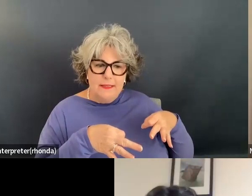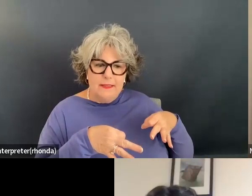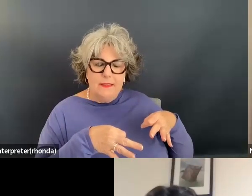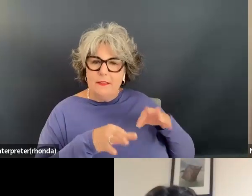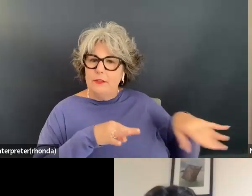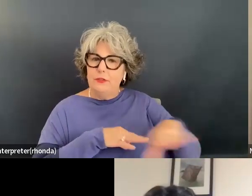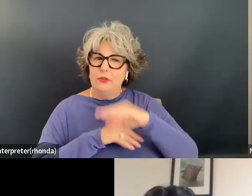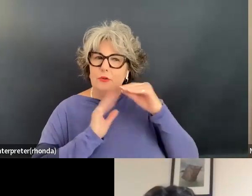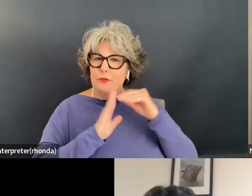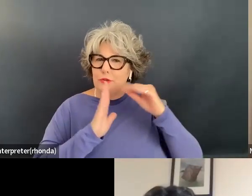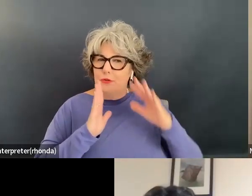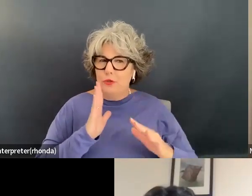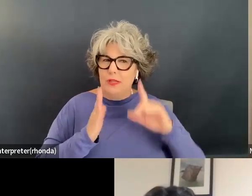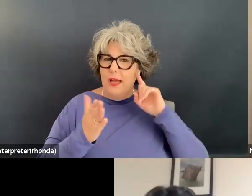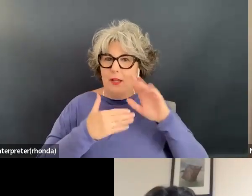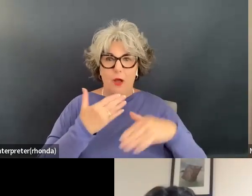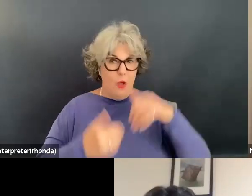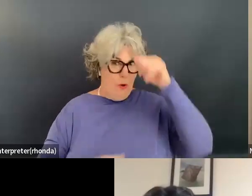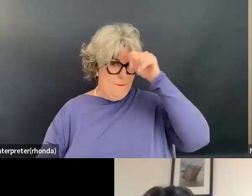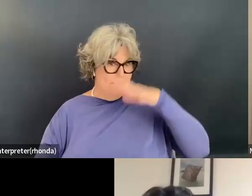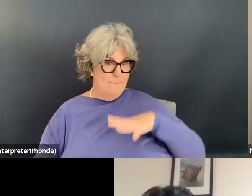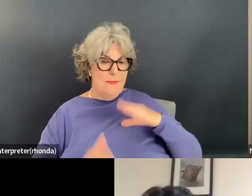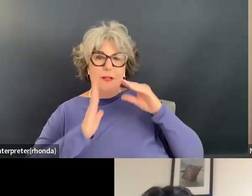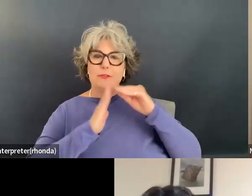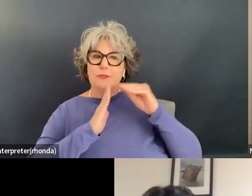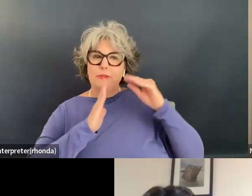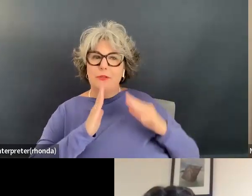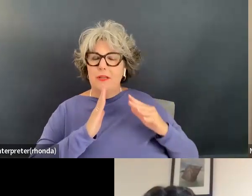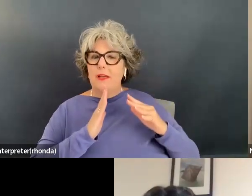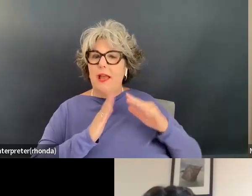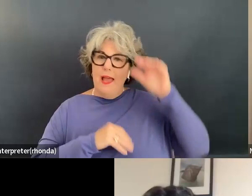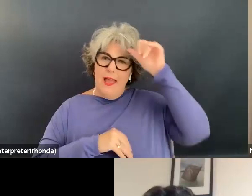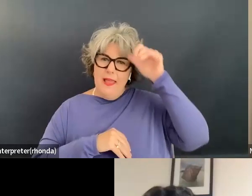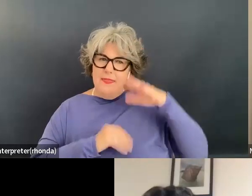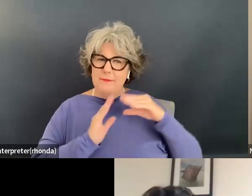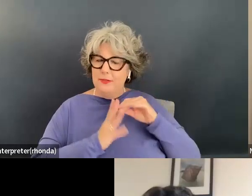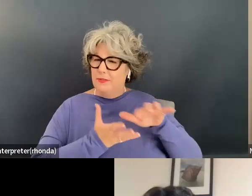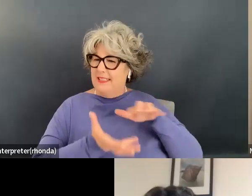and I noticed it was all male students. And they laughed. And I kind of was thrown a little bit